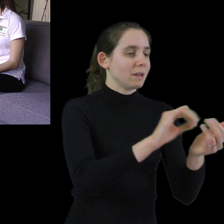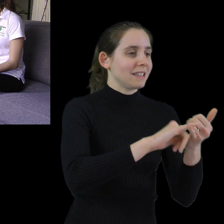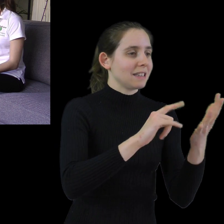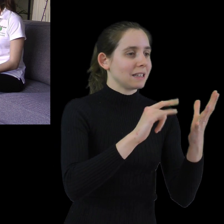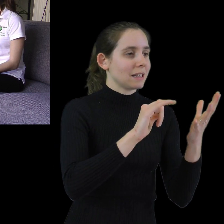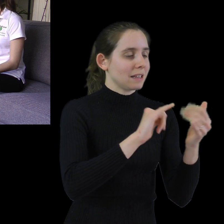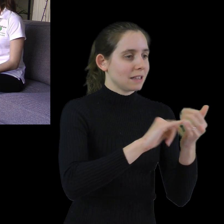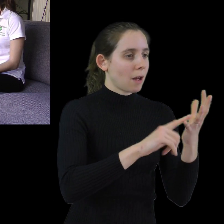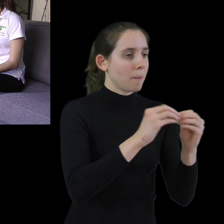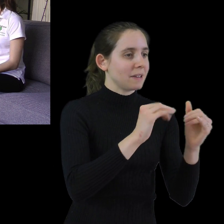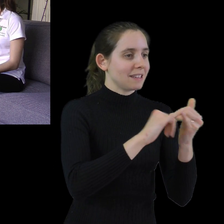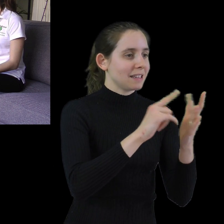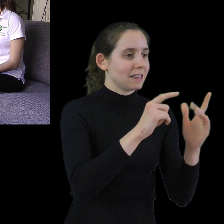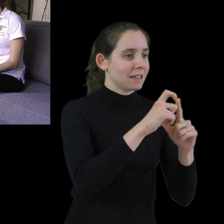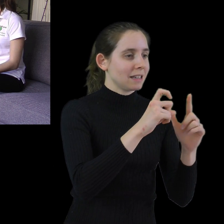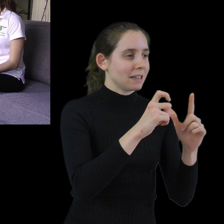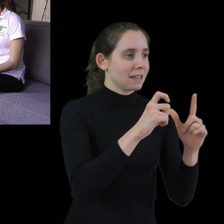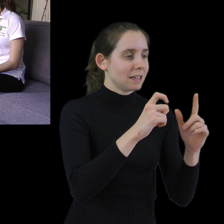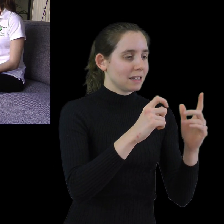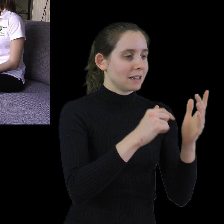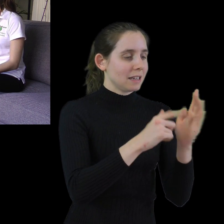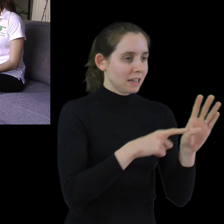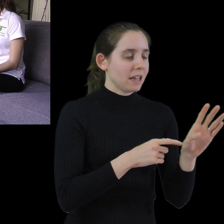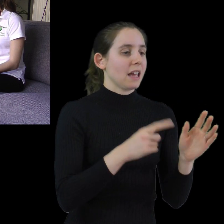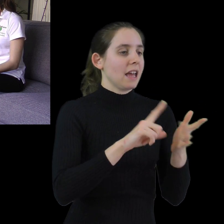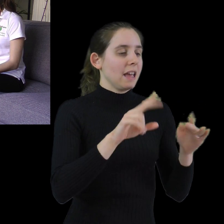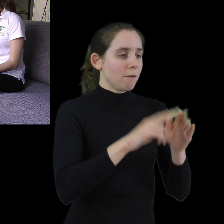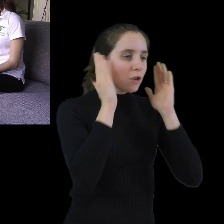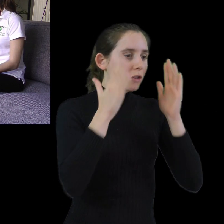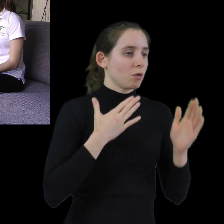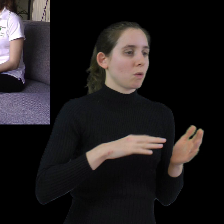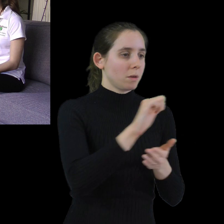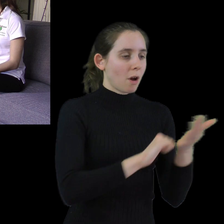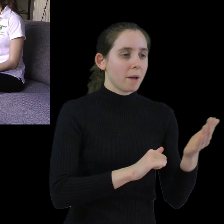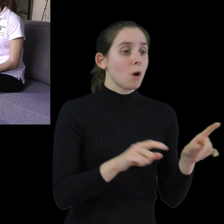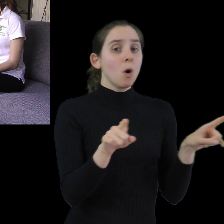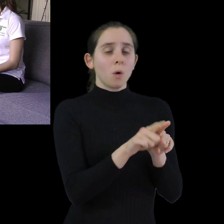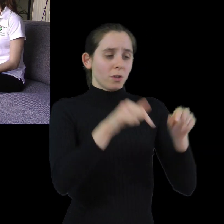ahead and purchase as well. Wayne: So I think it's one of the things too, This is a global ministry. Kimberley: Yes. Wayne: So it's not just